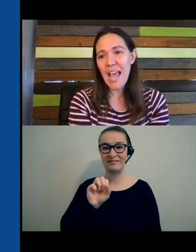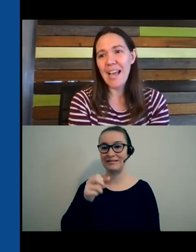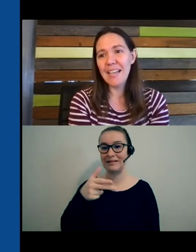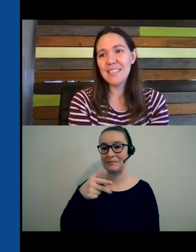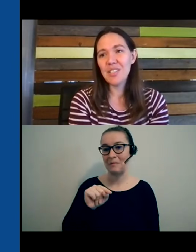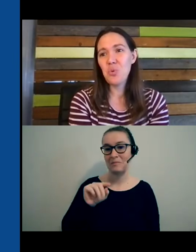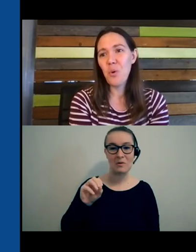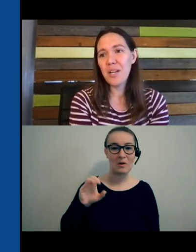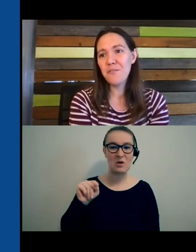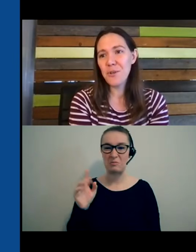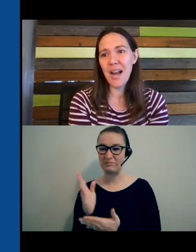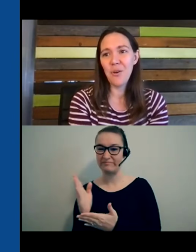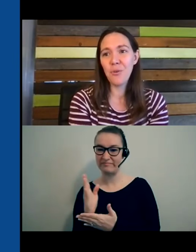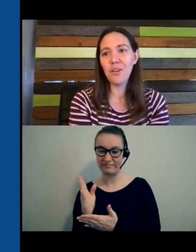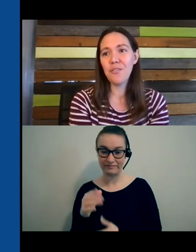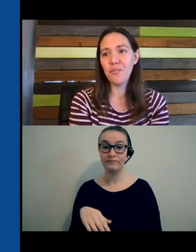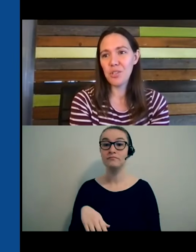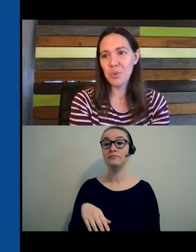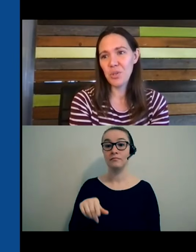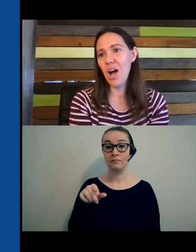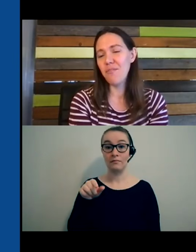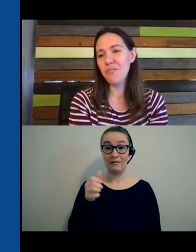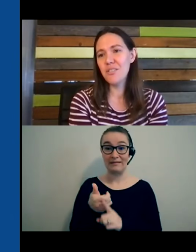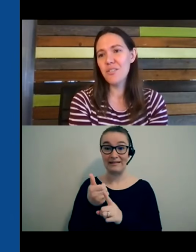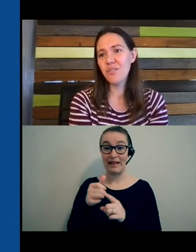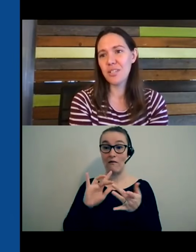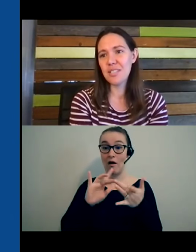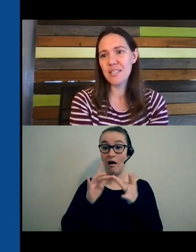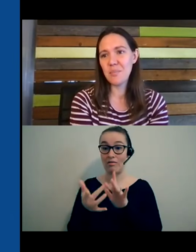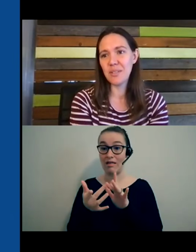And it's a 24-hour virtual conference for accessibility.